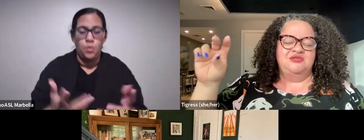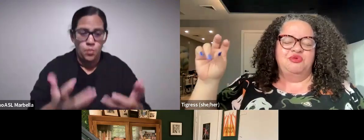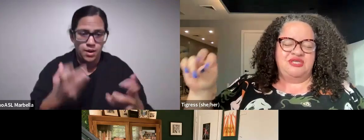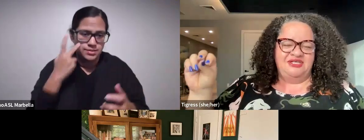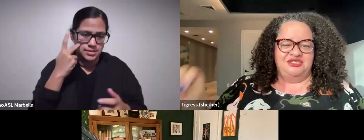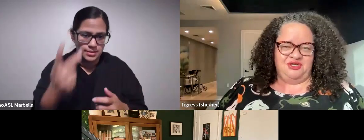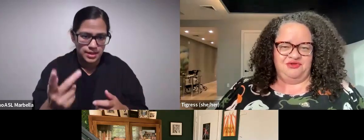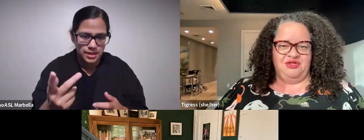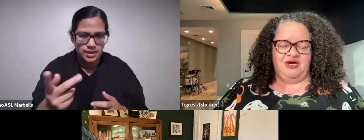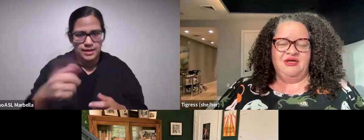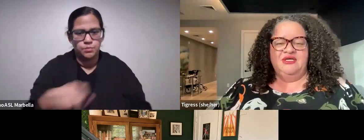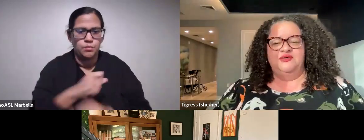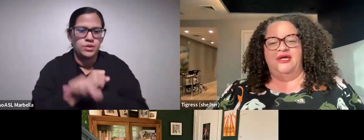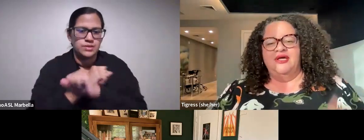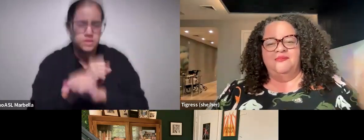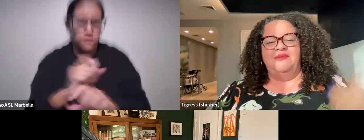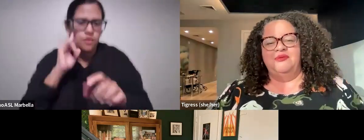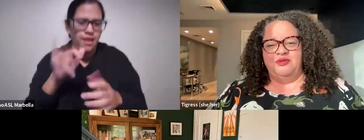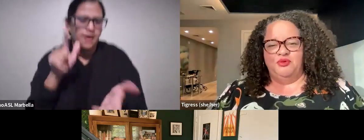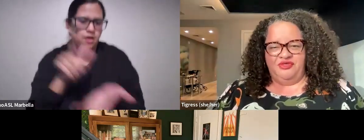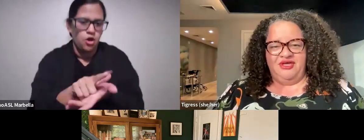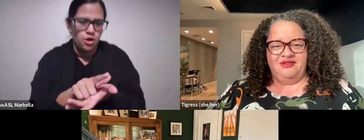these protections under the law. So maybe people think